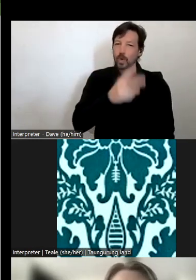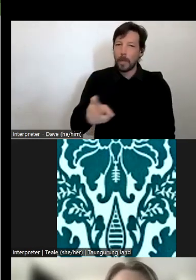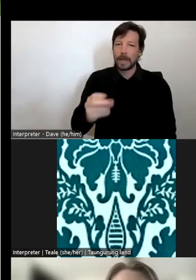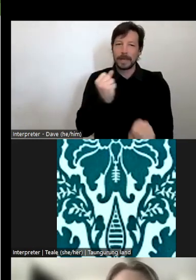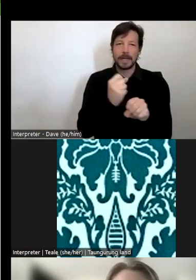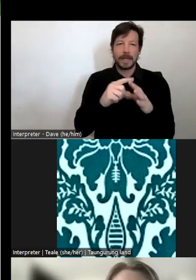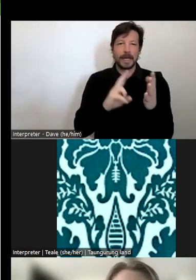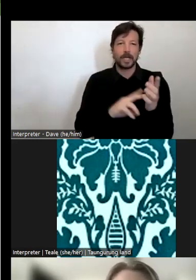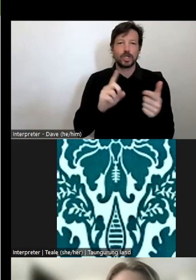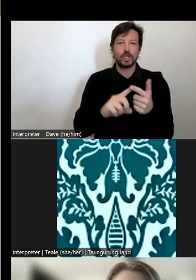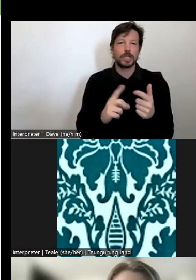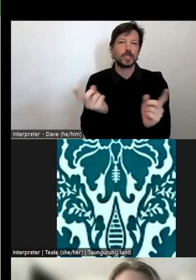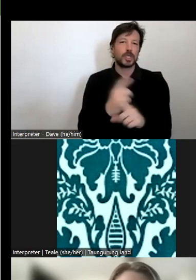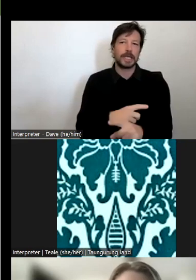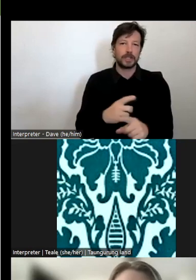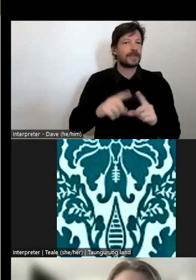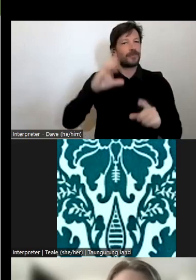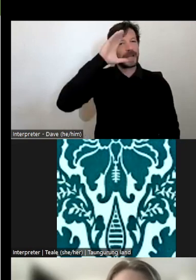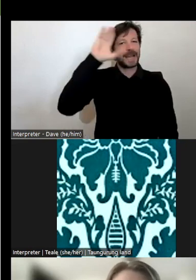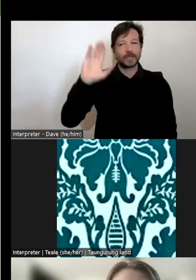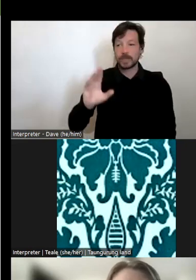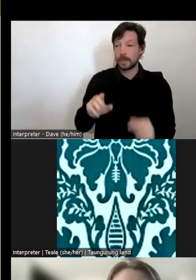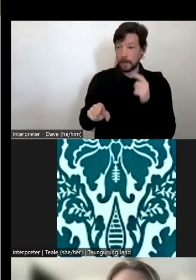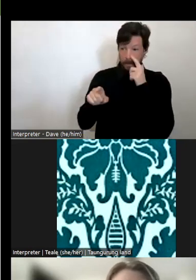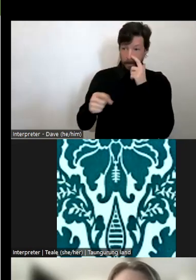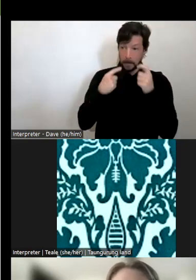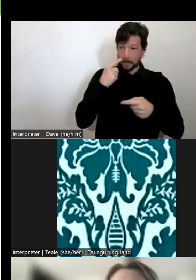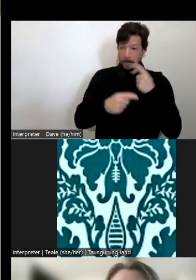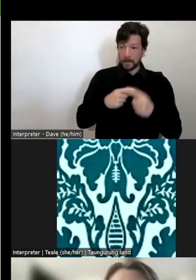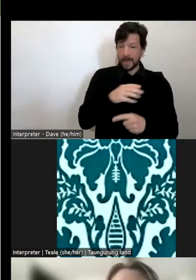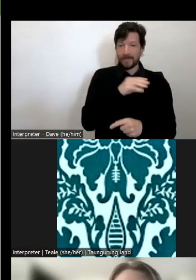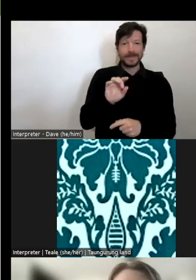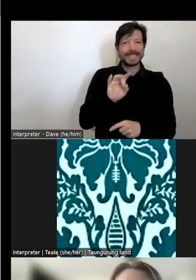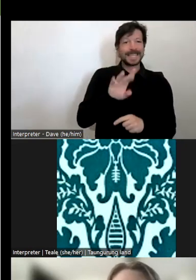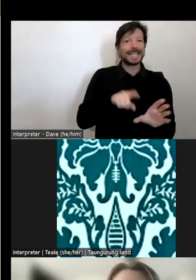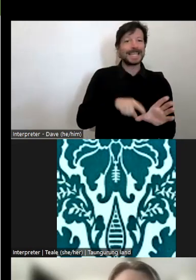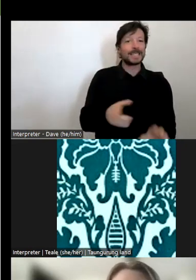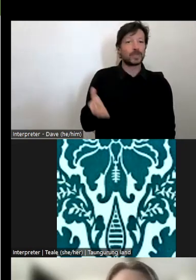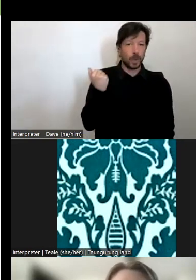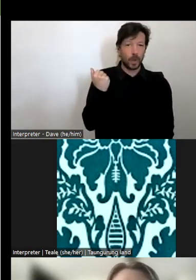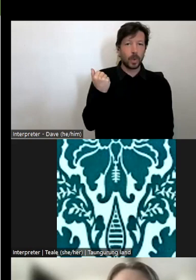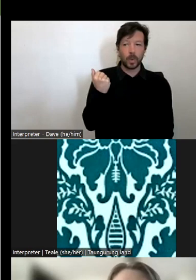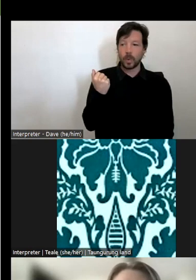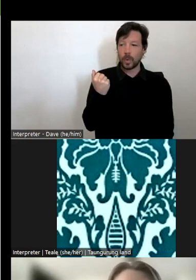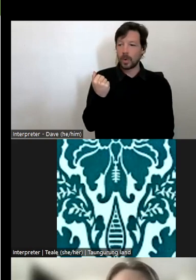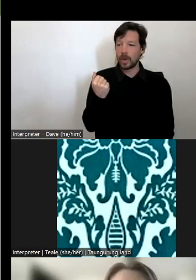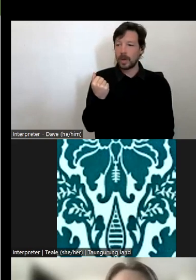And this was published 10 years ago, this data. They pulled together all the different information